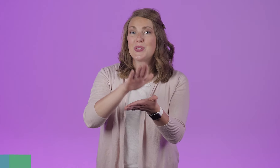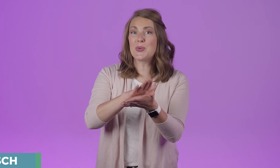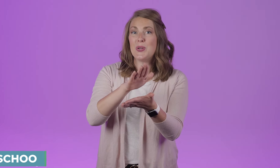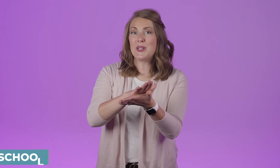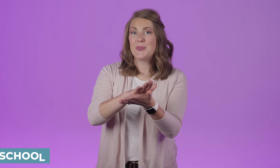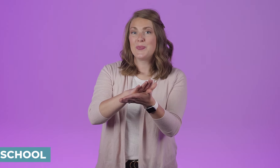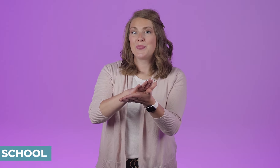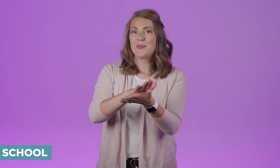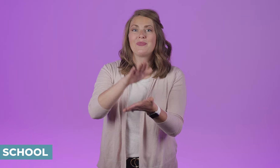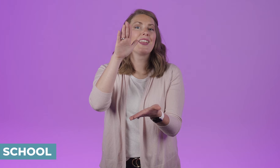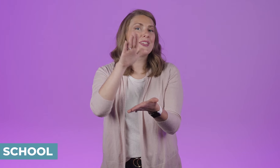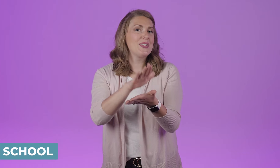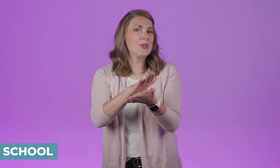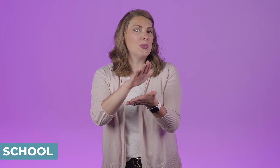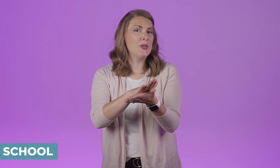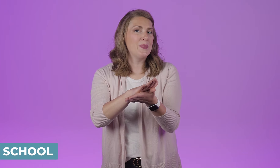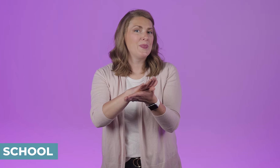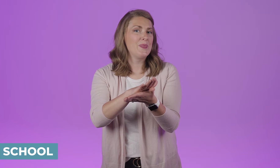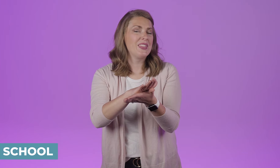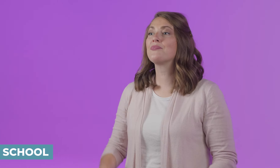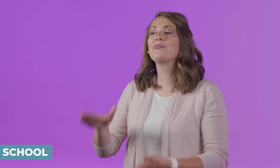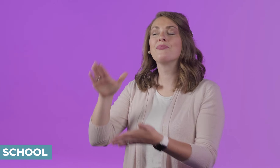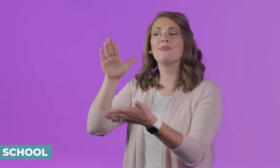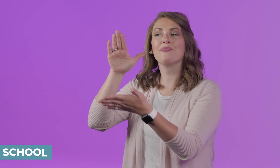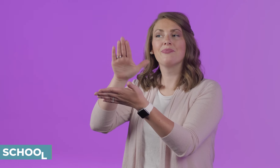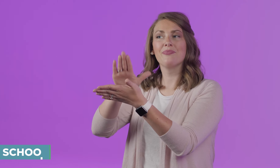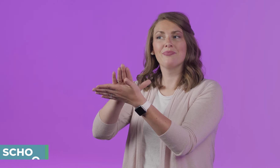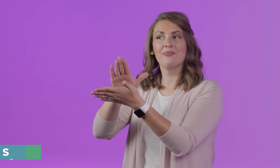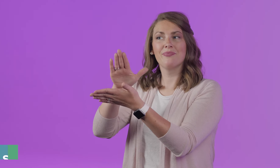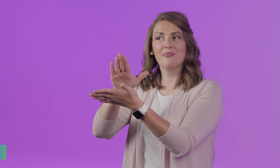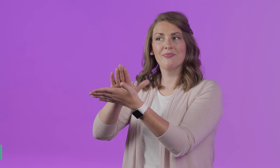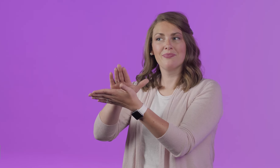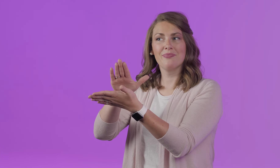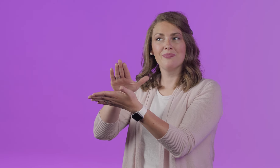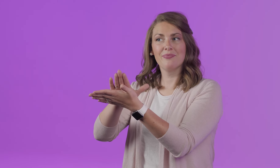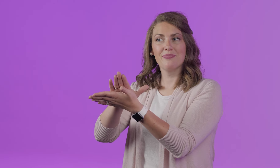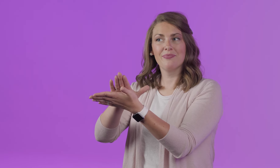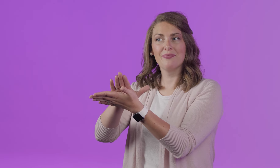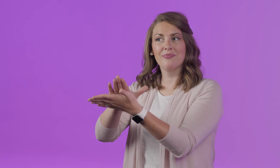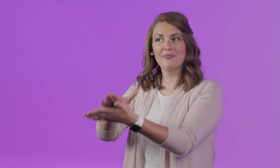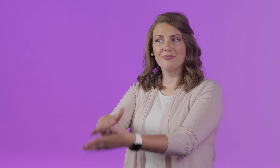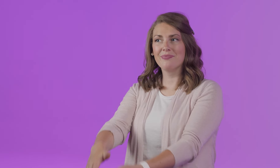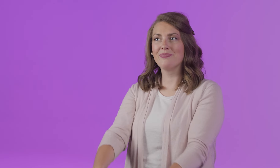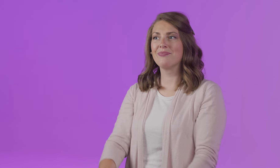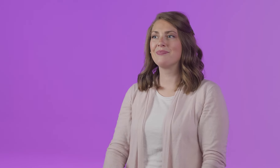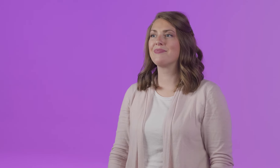SCHOOL SCHOOL This is the teacher clapping their hands to get a hold of the class.